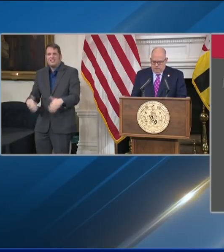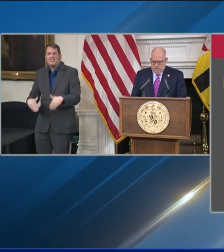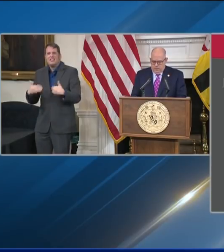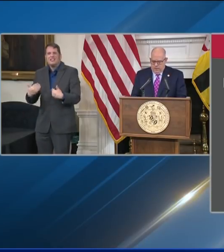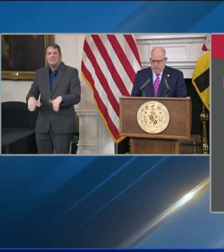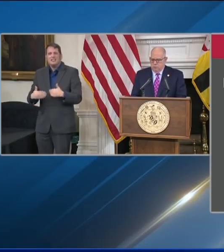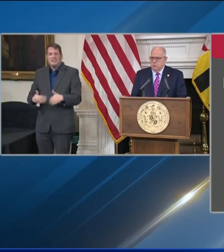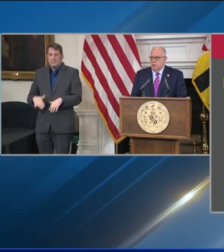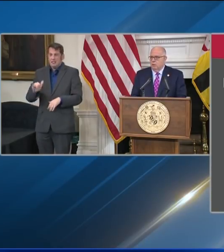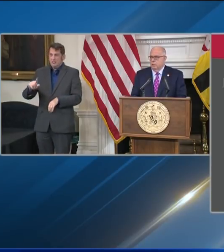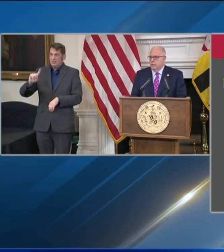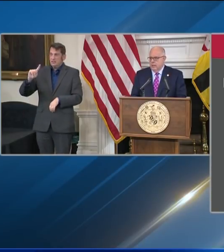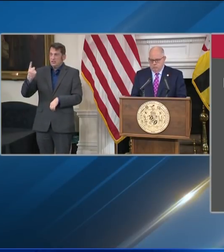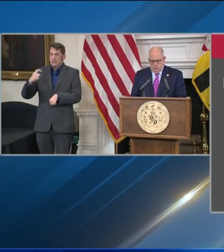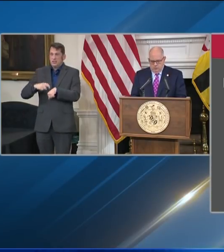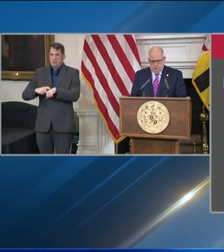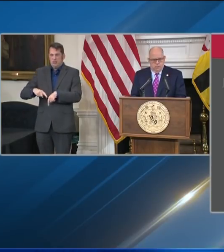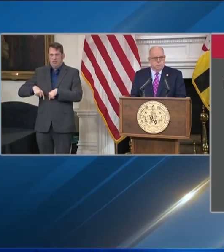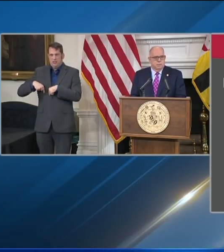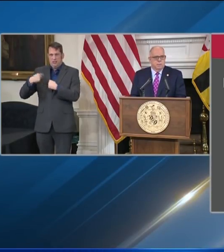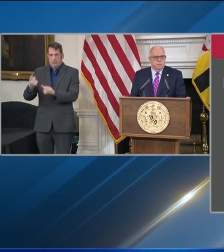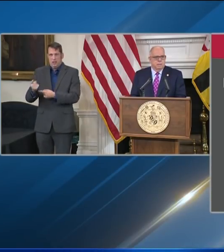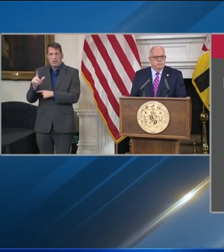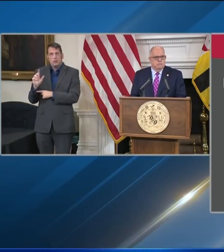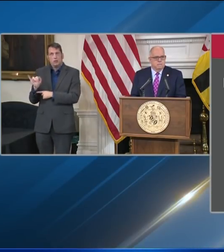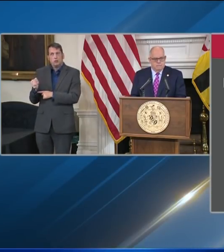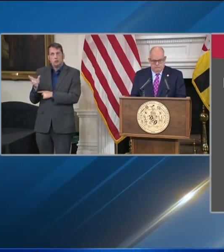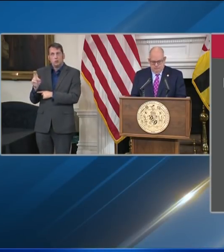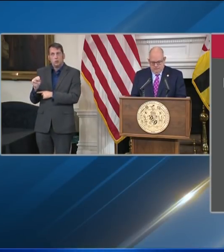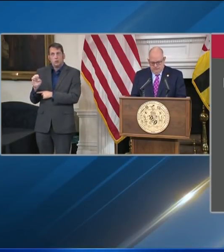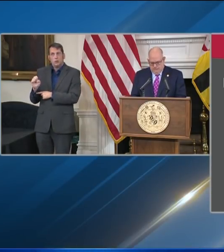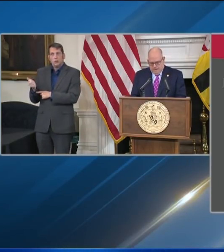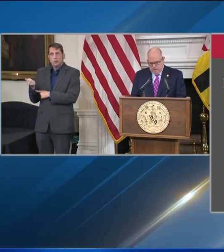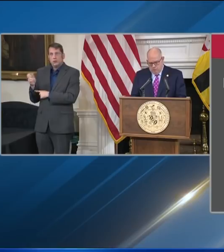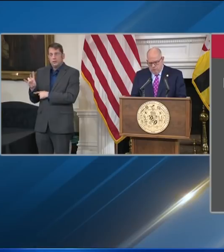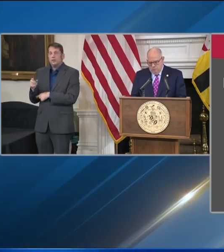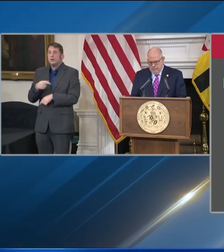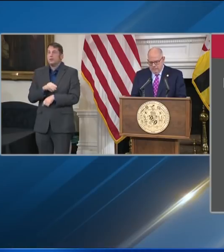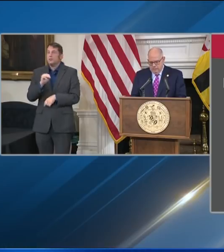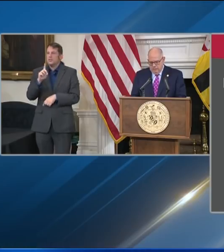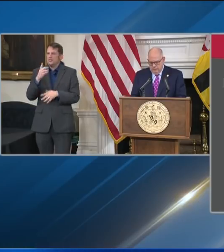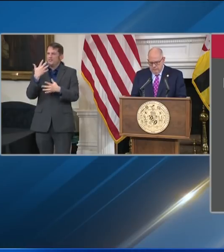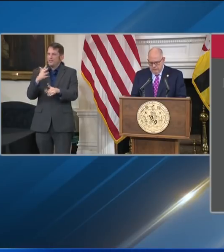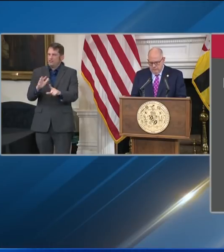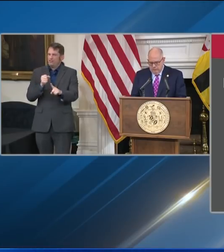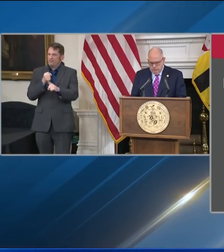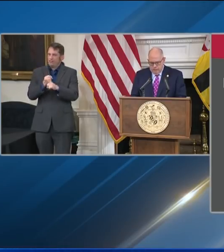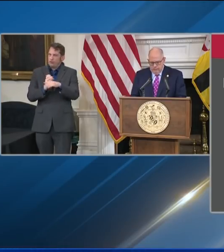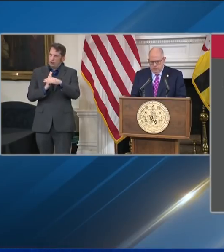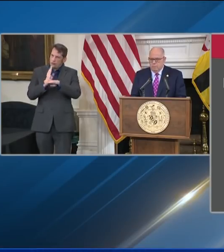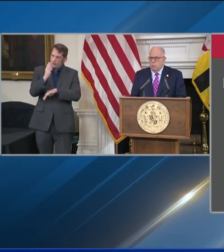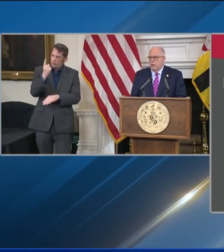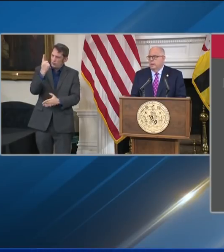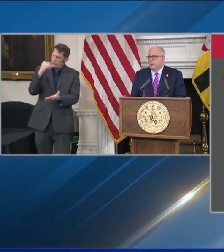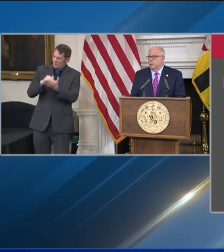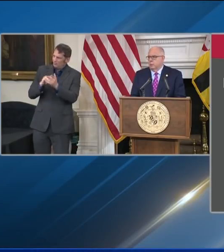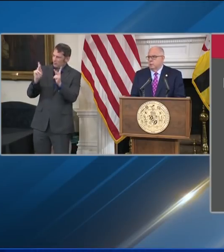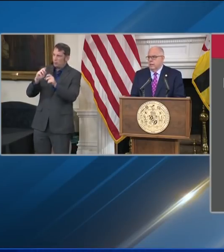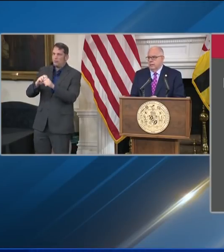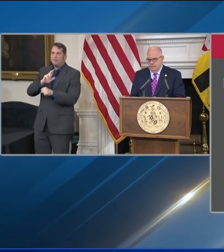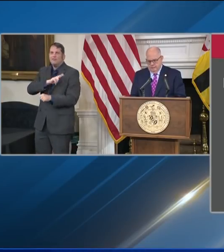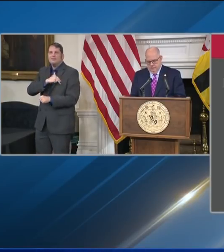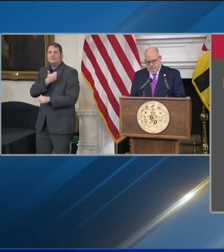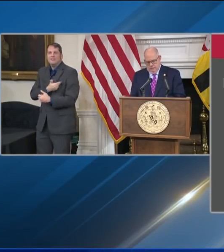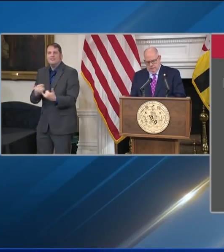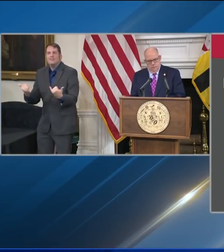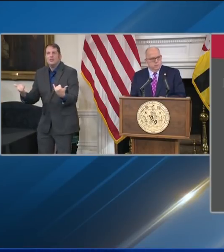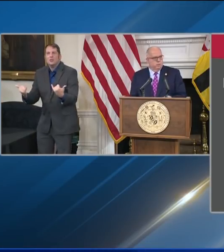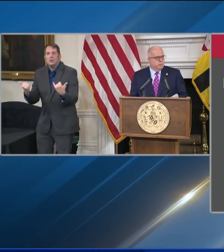TODAY IS THE FIRST TIME SINCE JUNE 7TH THAT WE HAVE SURPASSED A THOUSAND COVID HOSPITALIZATIONS IN MARYLAND.